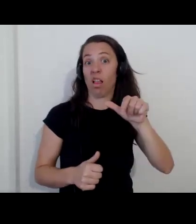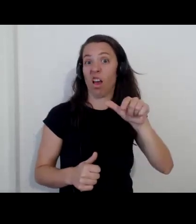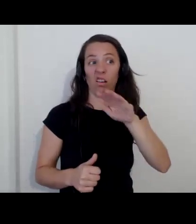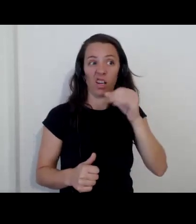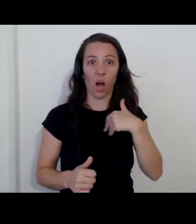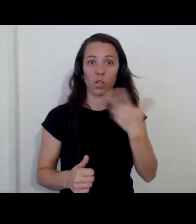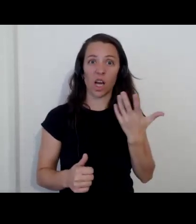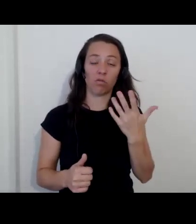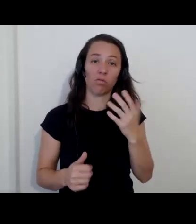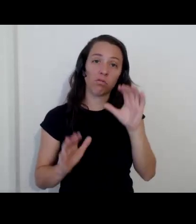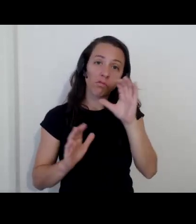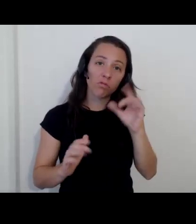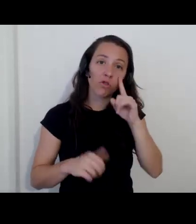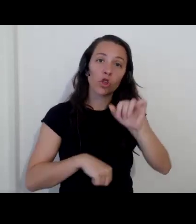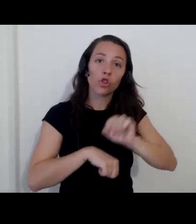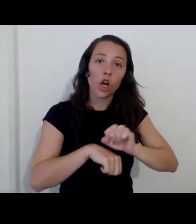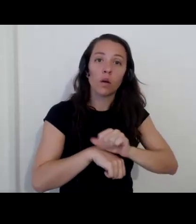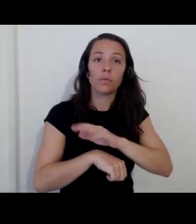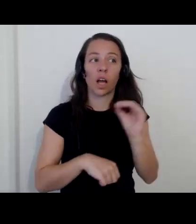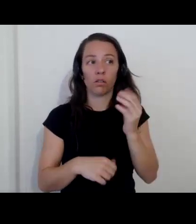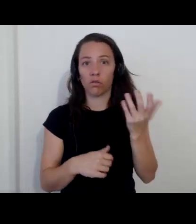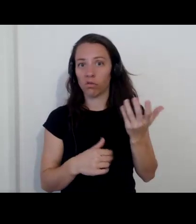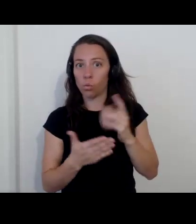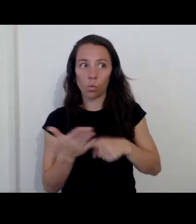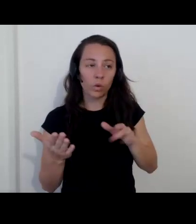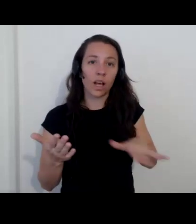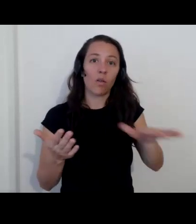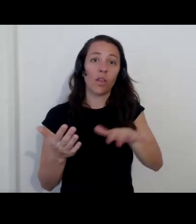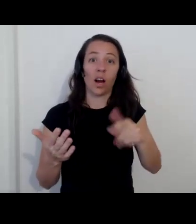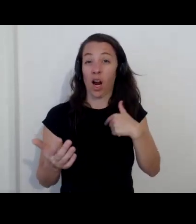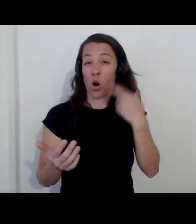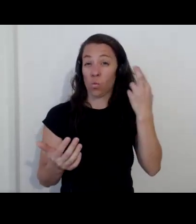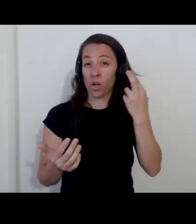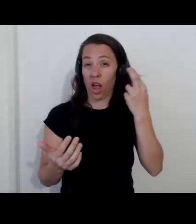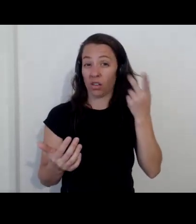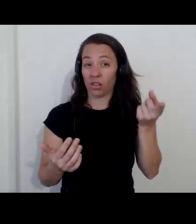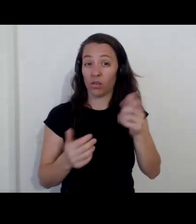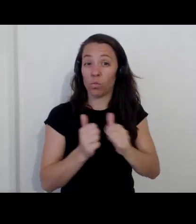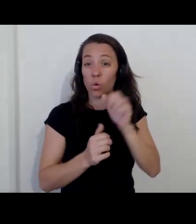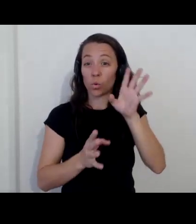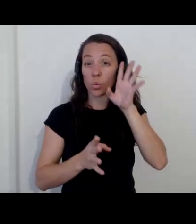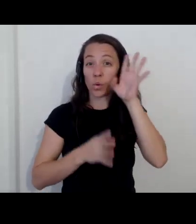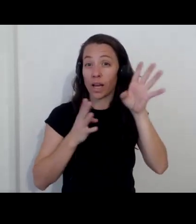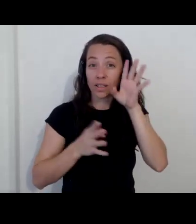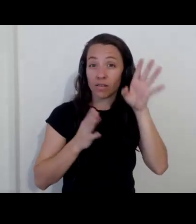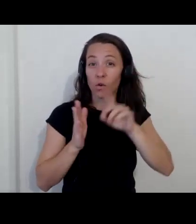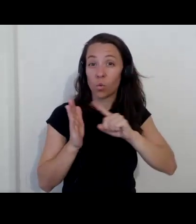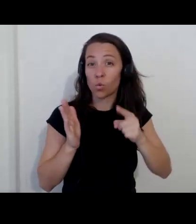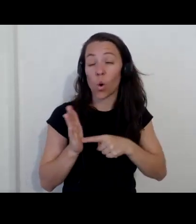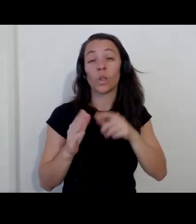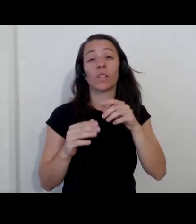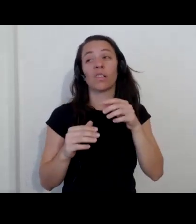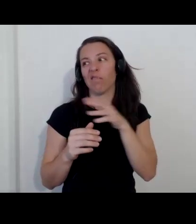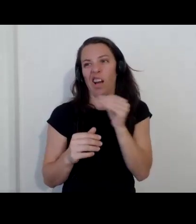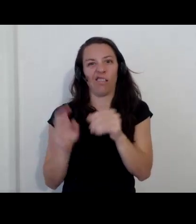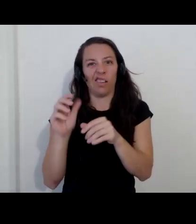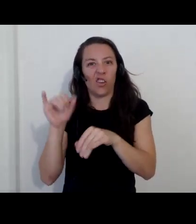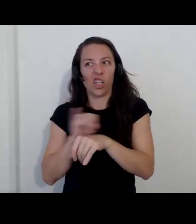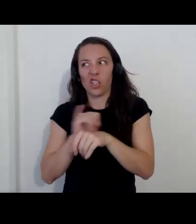I realized very quickly that most creative roles and a lot of industries tend to prioritize